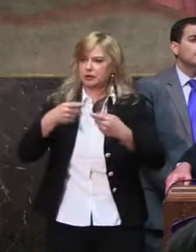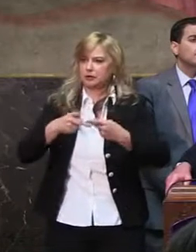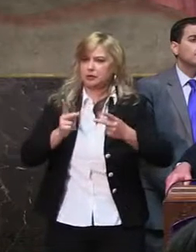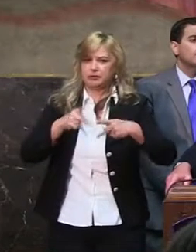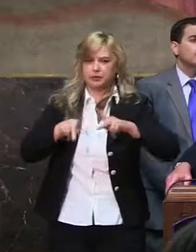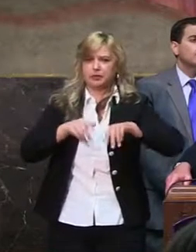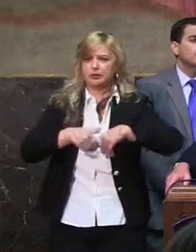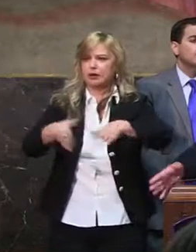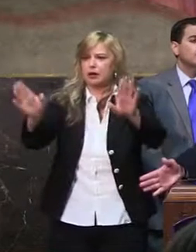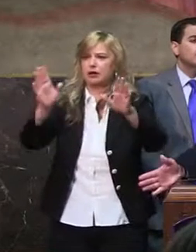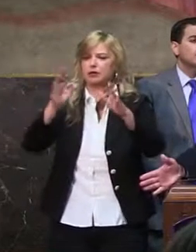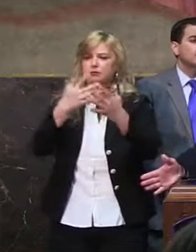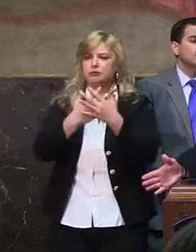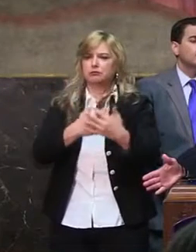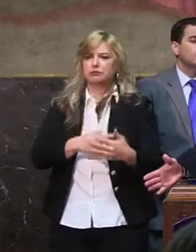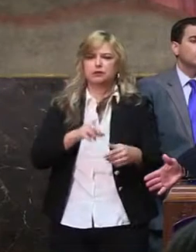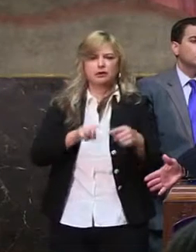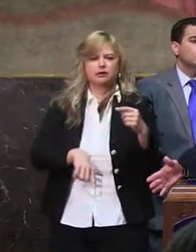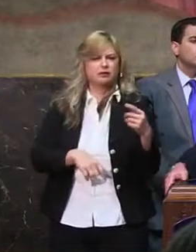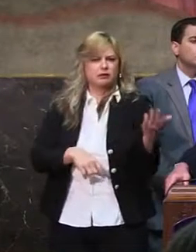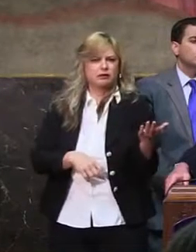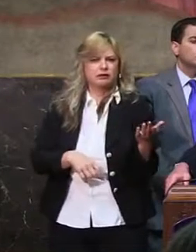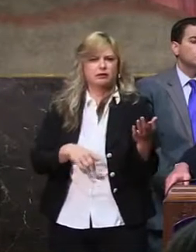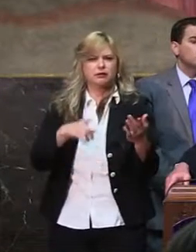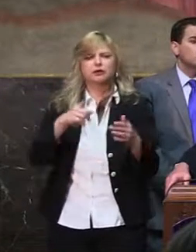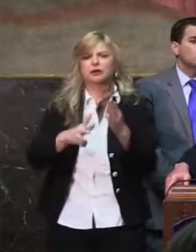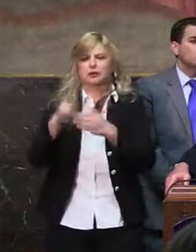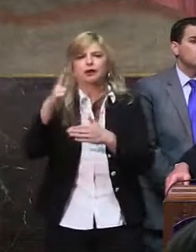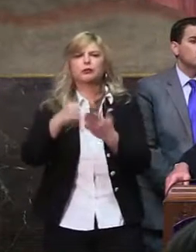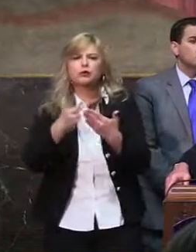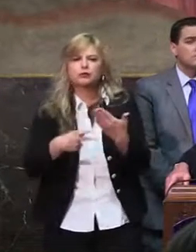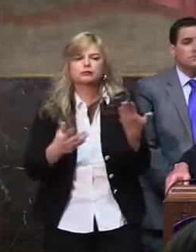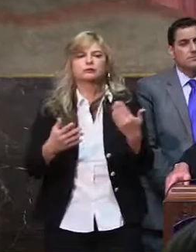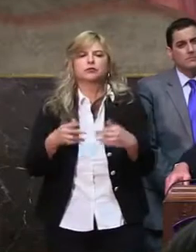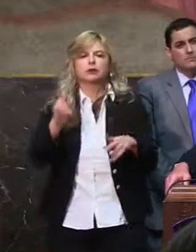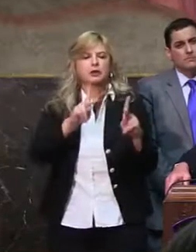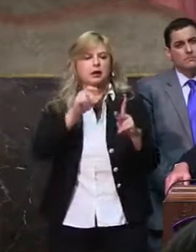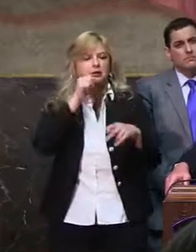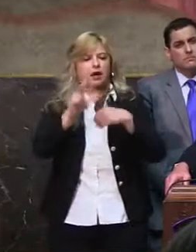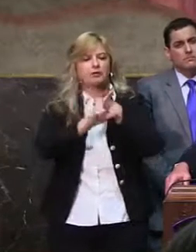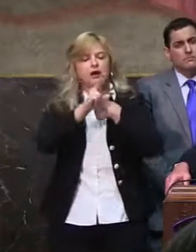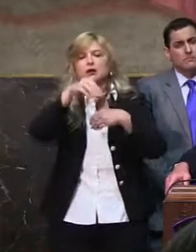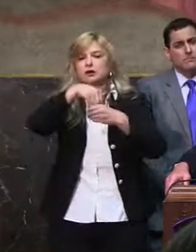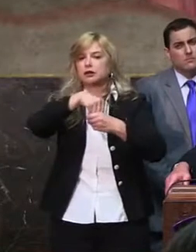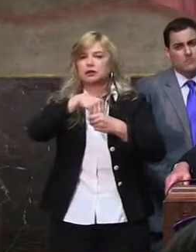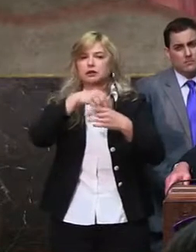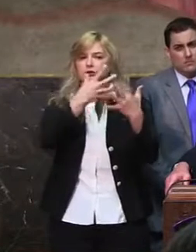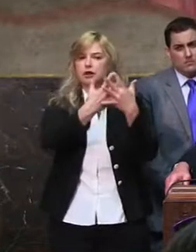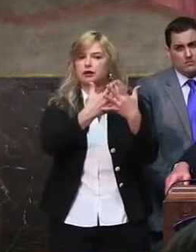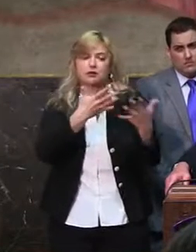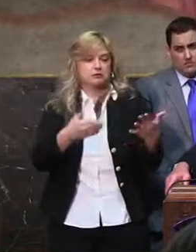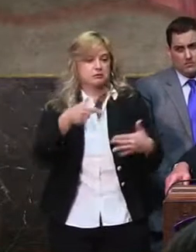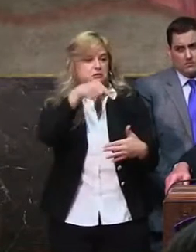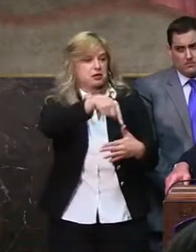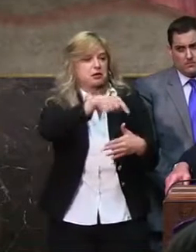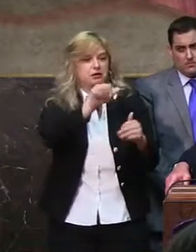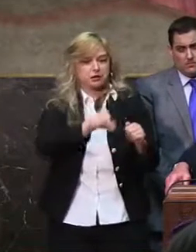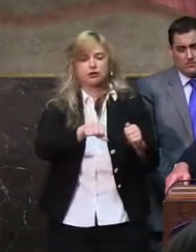nonviolent people who are in jail who might have the opportunity to avail themselves in some of these programs to